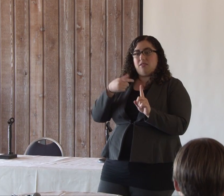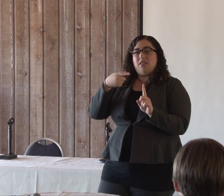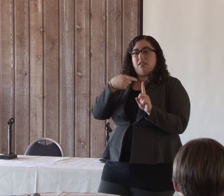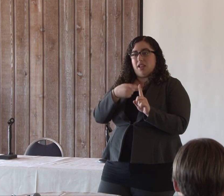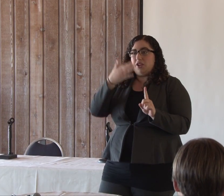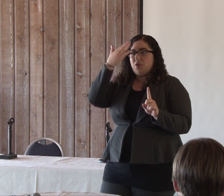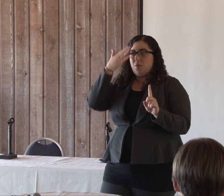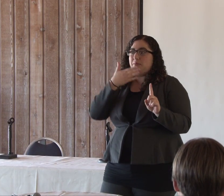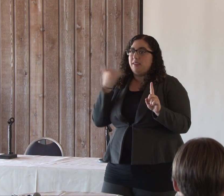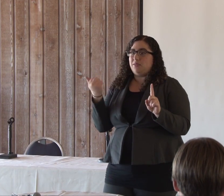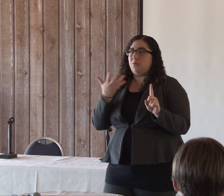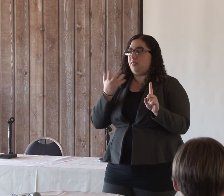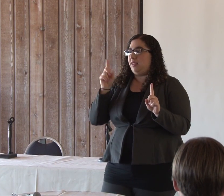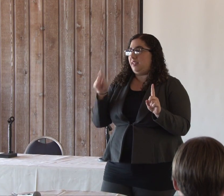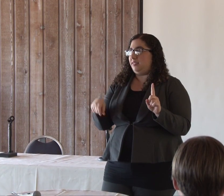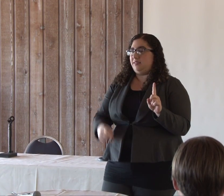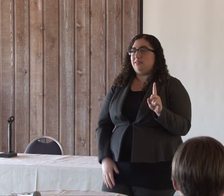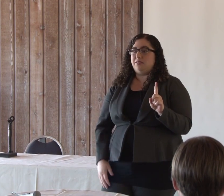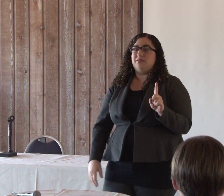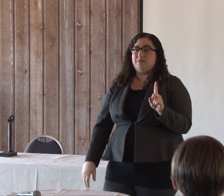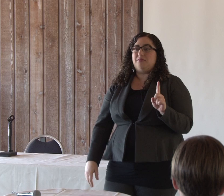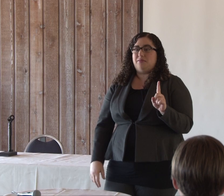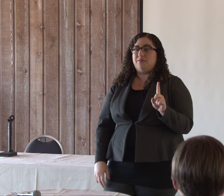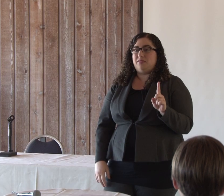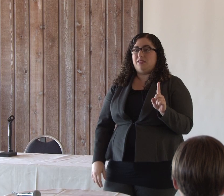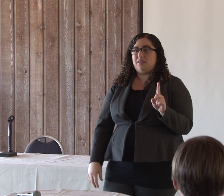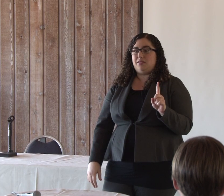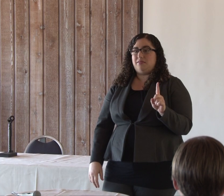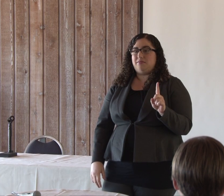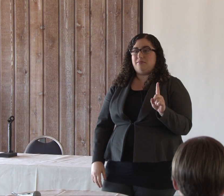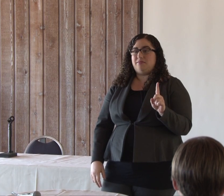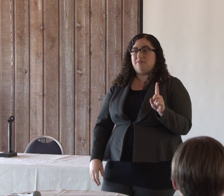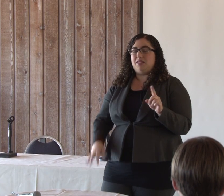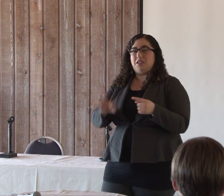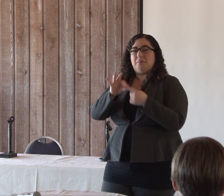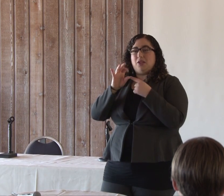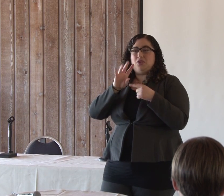what happens all the time. The child knows Best